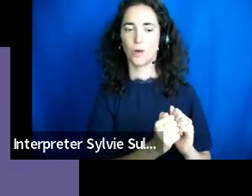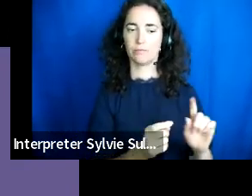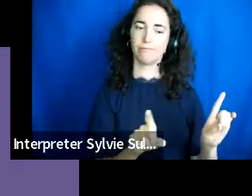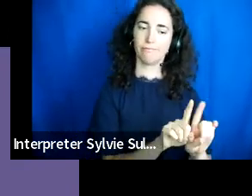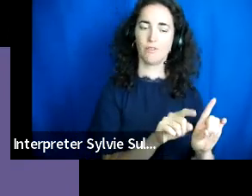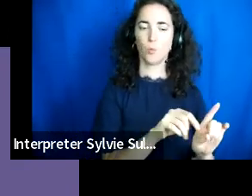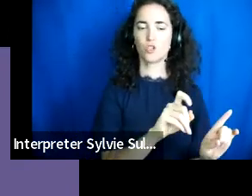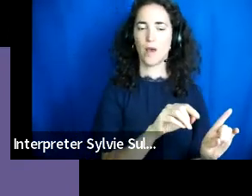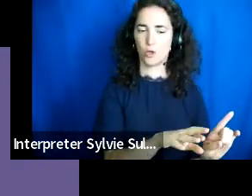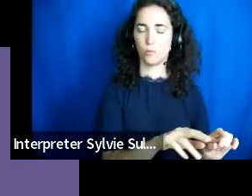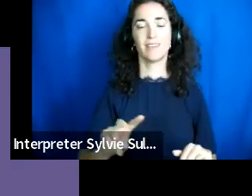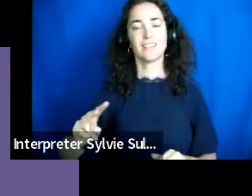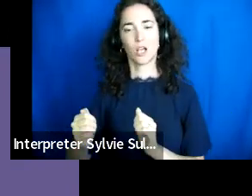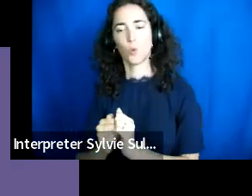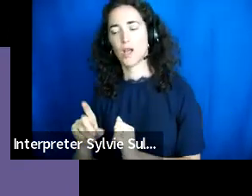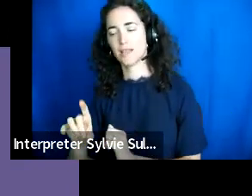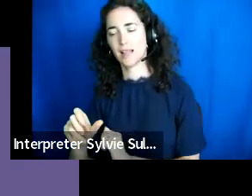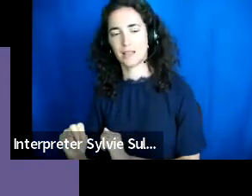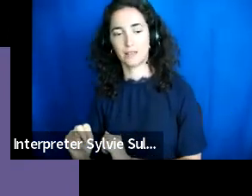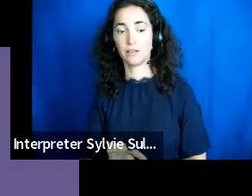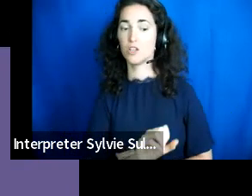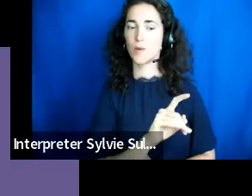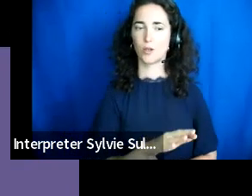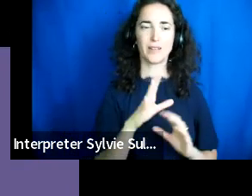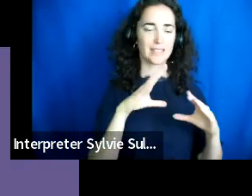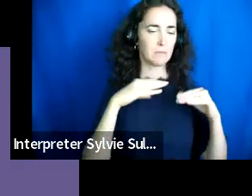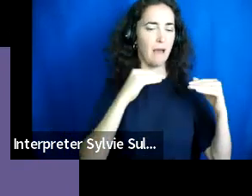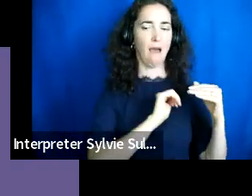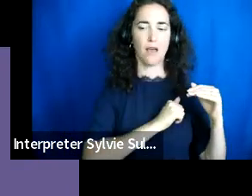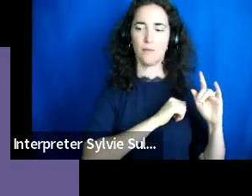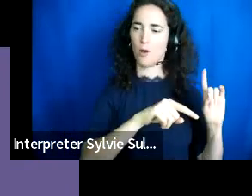On Graduation Day. Strider smile and positive attitude was always contagious.